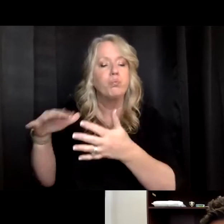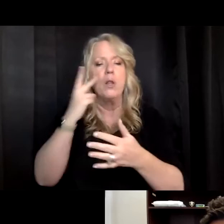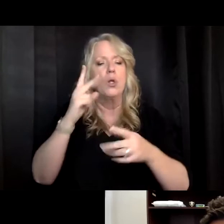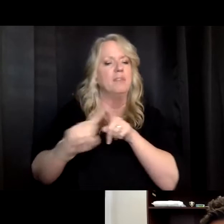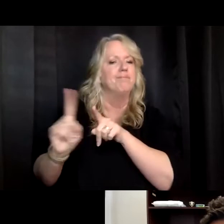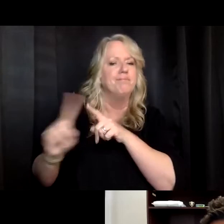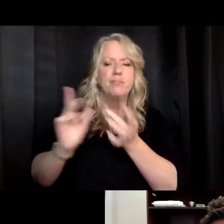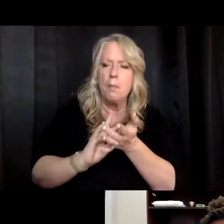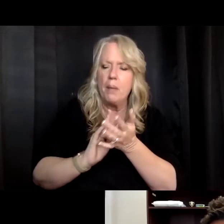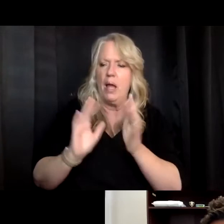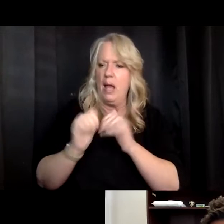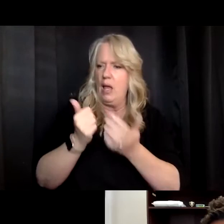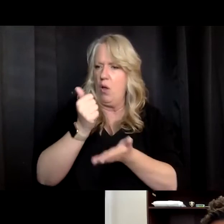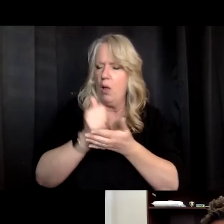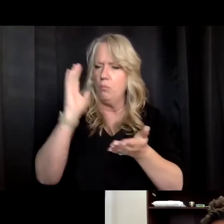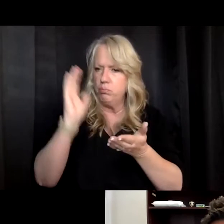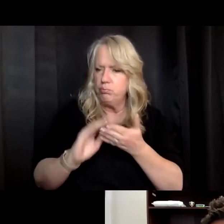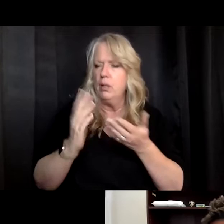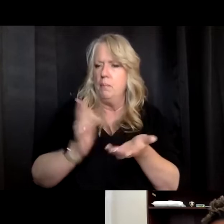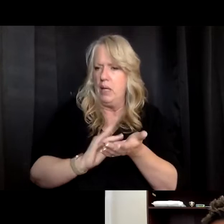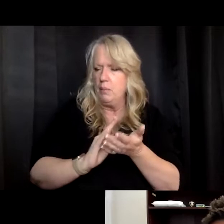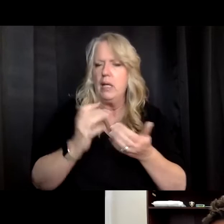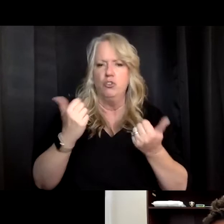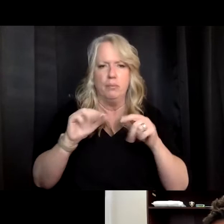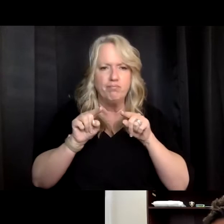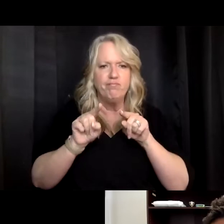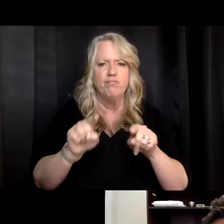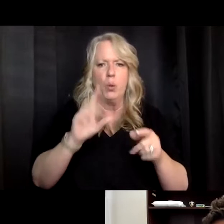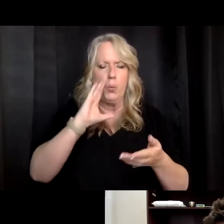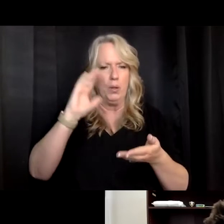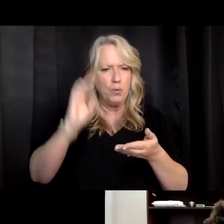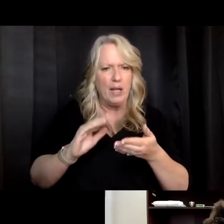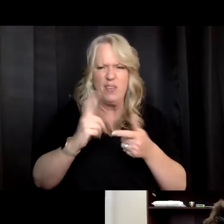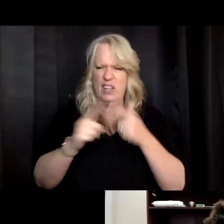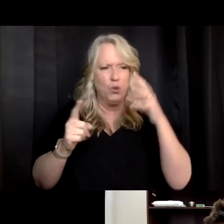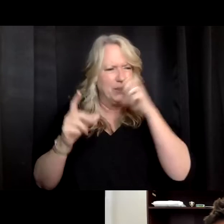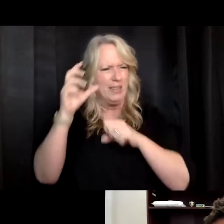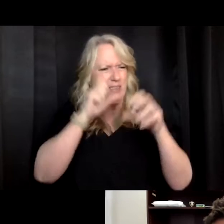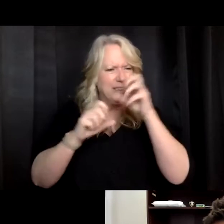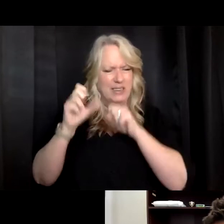. AND, IT HAS A GRAPH, BASED ON A STUDY OF LOOKING AT DIFFERENT MED KAEUGS HOW WELL THEY HELP WITH AGITATION. YOU